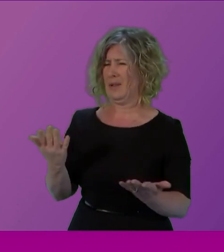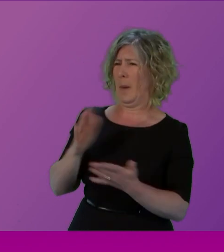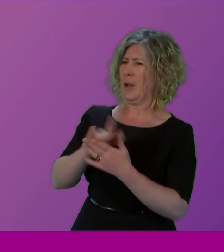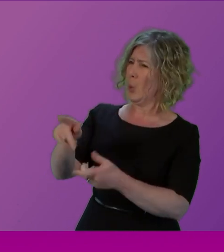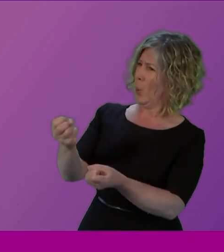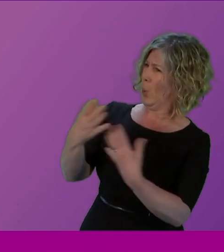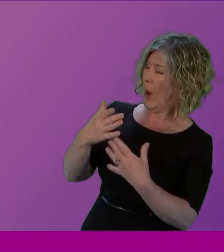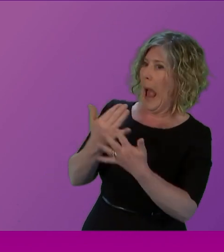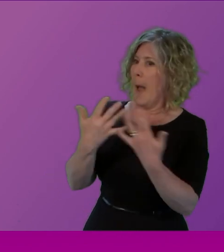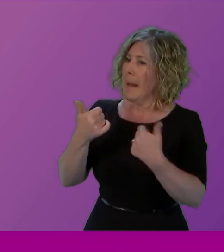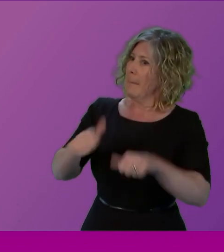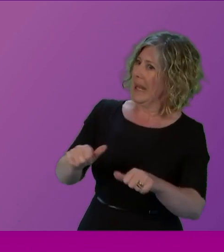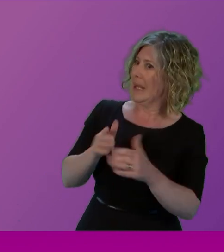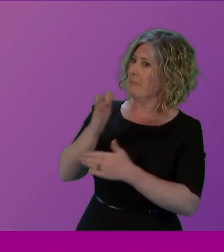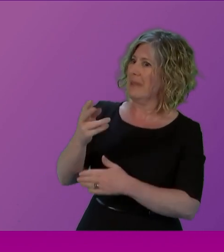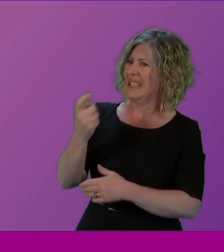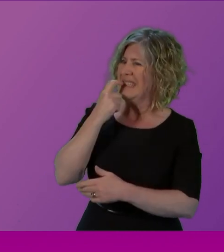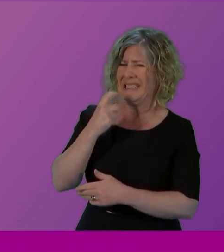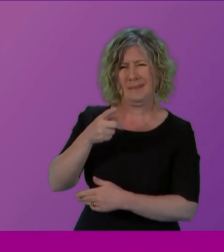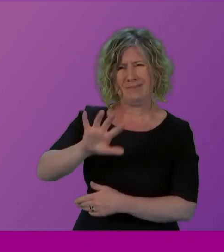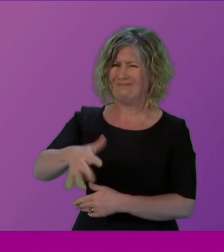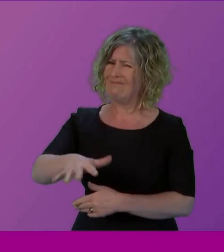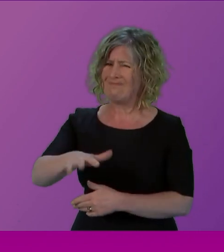Data obtained through freedom of information requests shows that just one in five dental